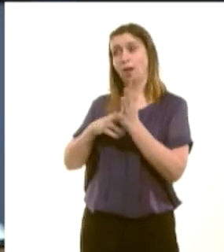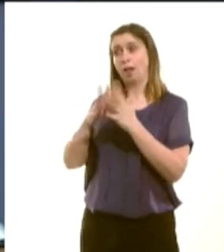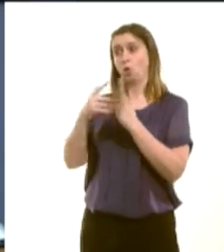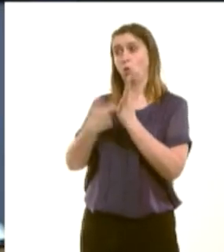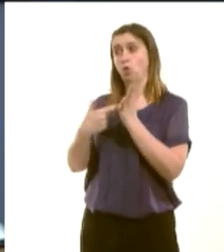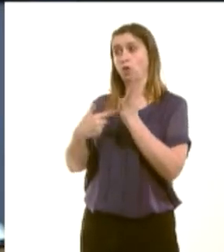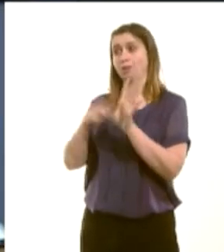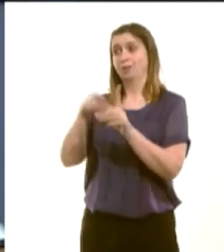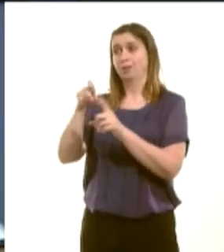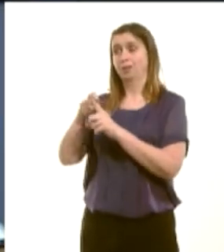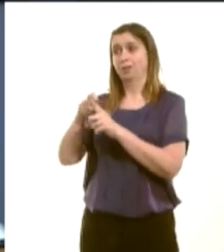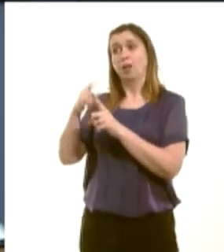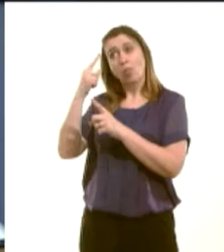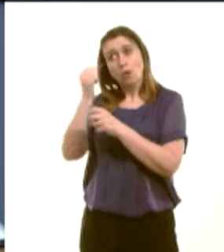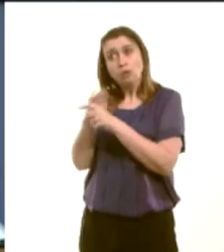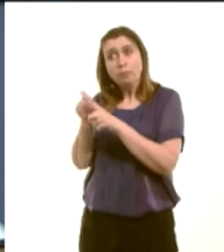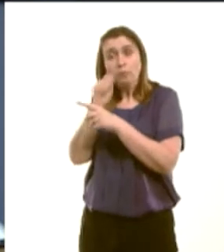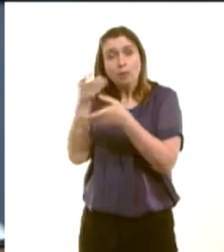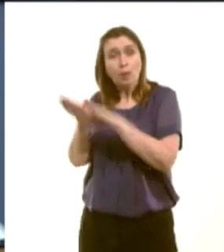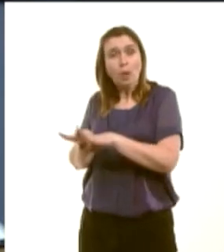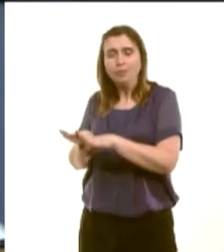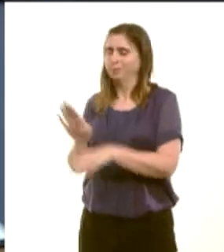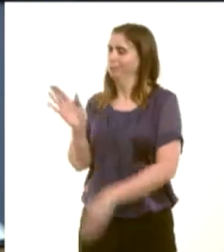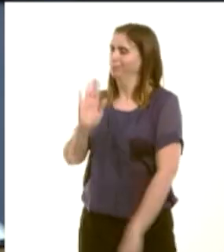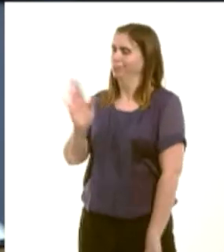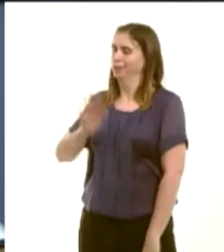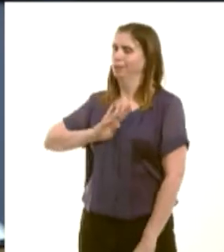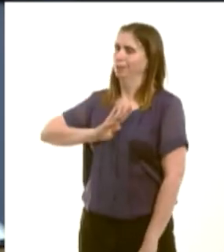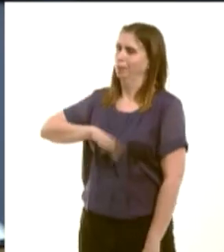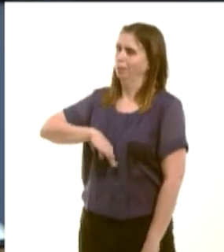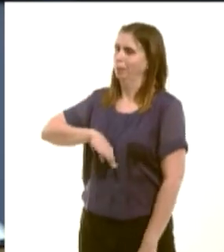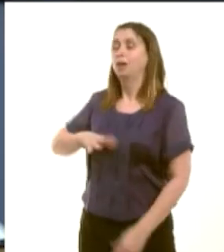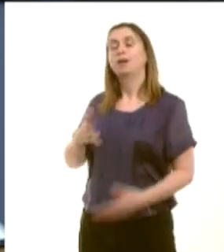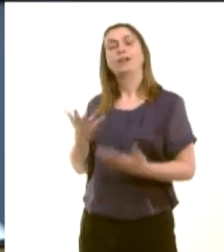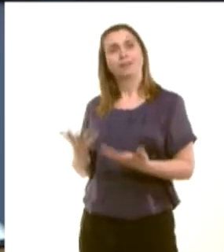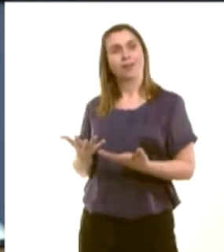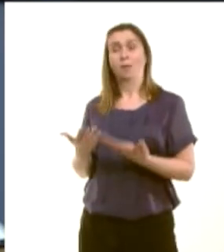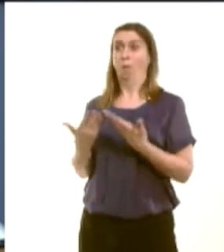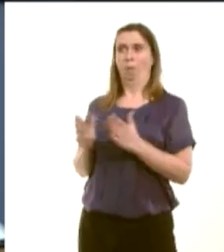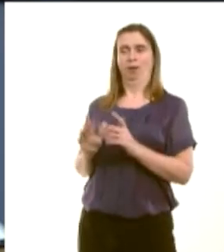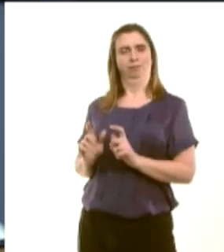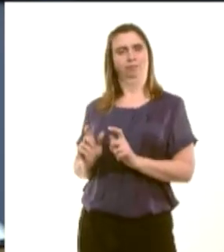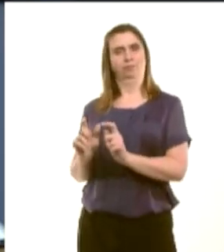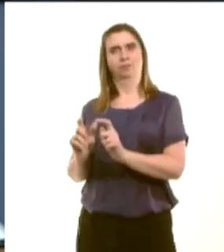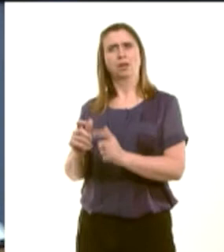off the table, but, in ensuring the long-term survival of such practices, we do need to